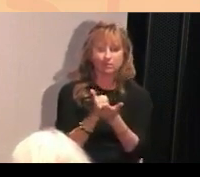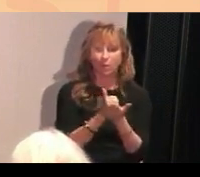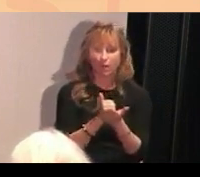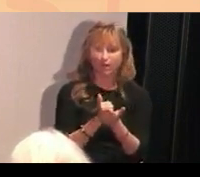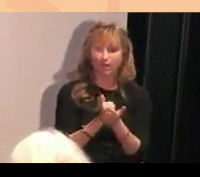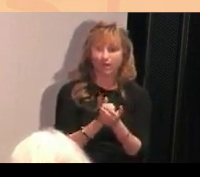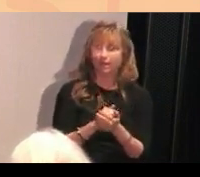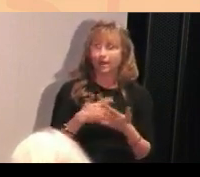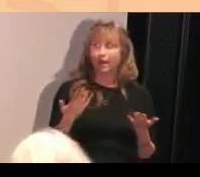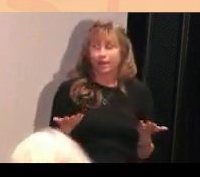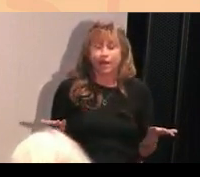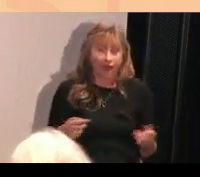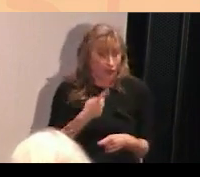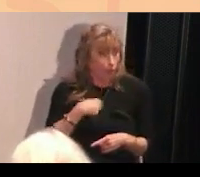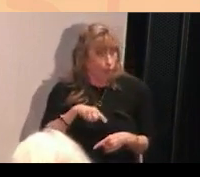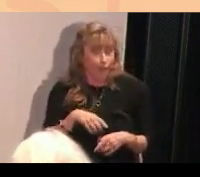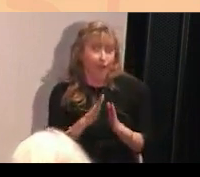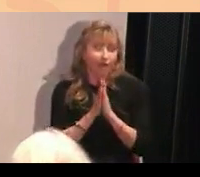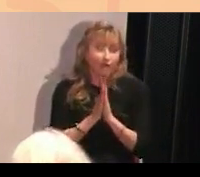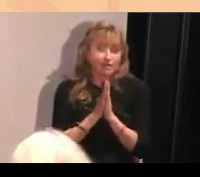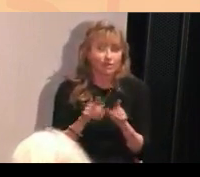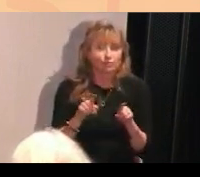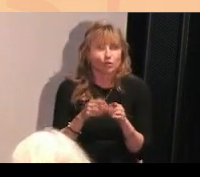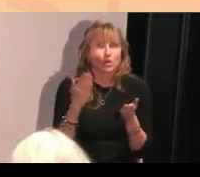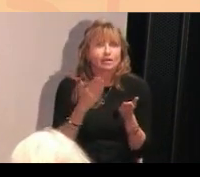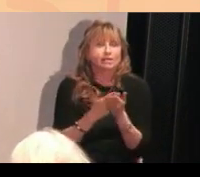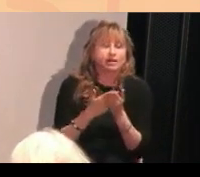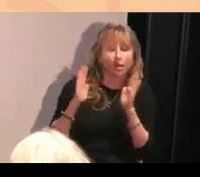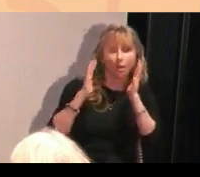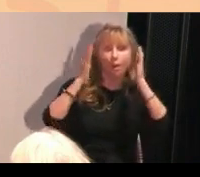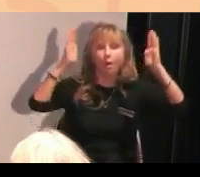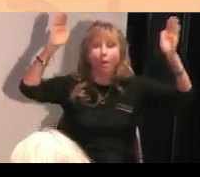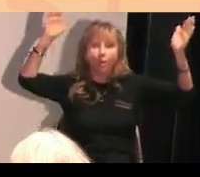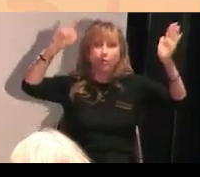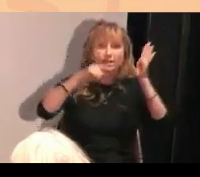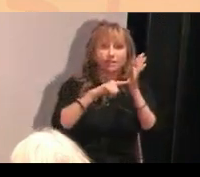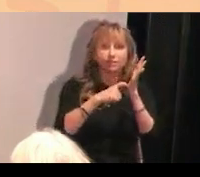religious it was a Holy Trinity let's just say because Wesley Enoch was right there too